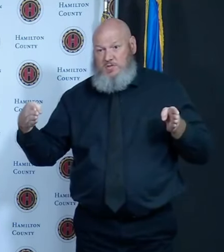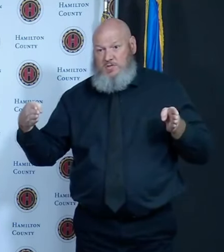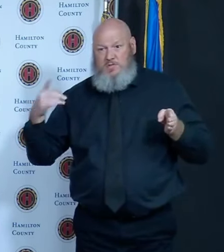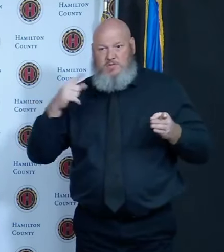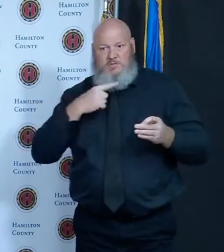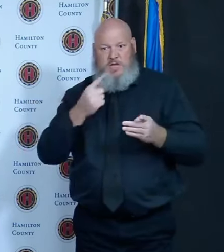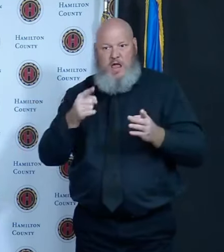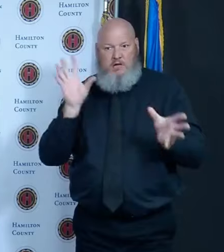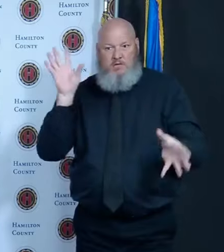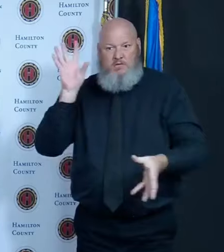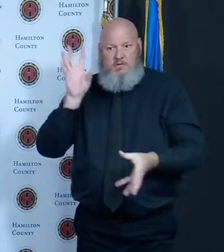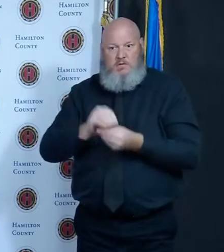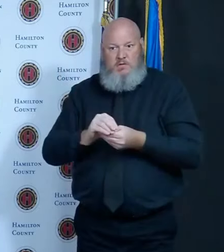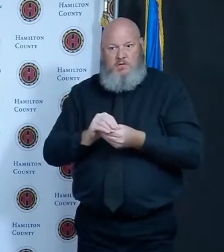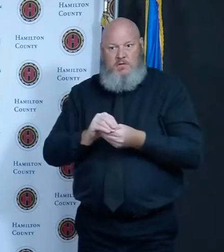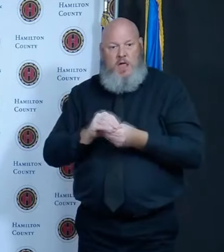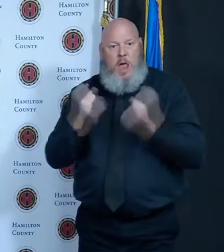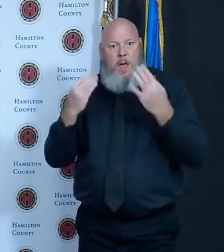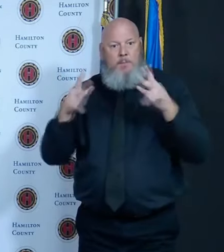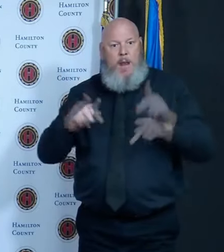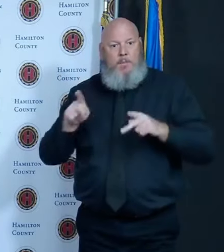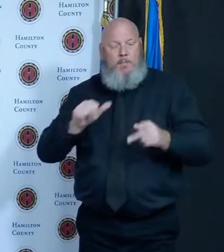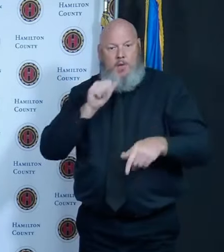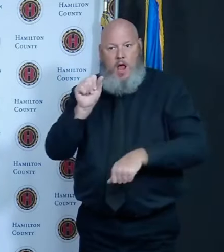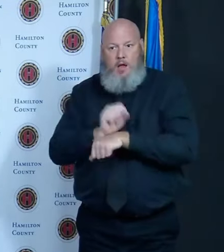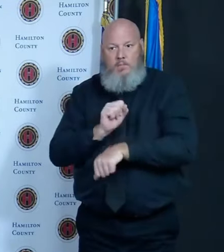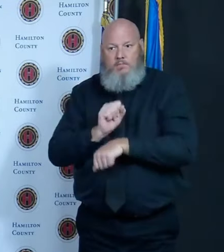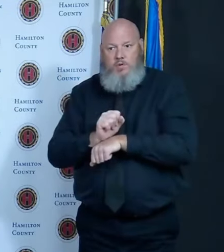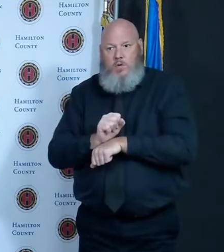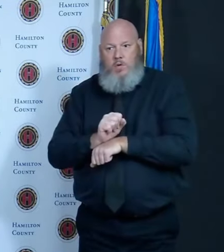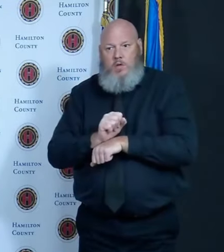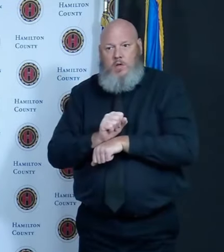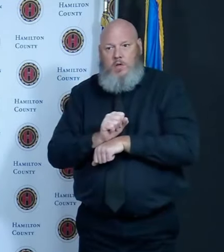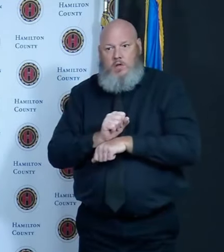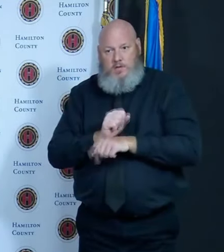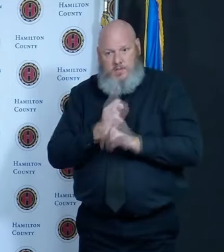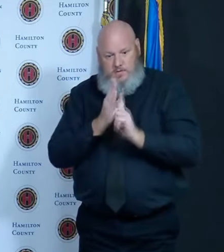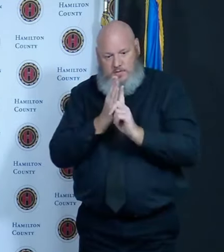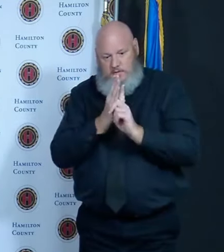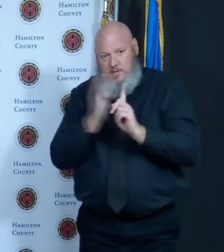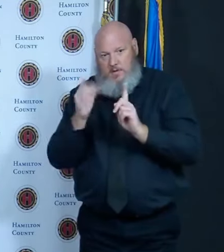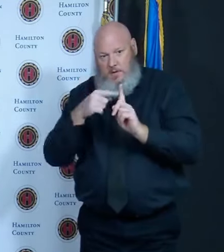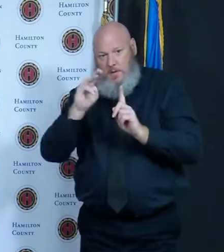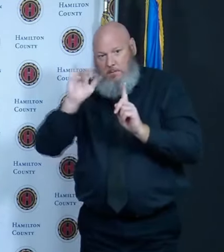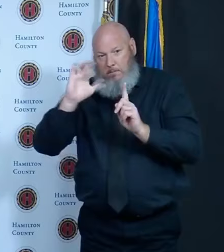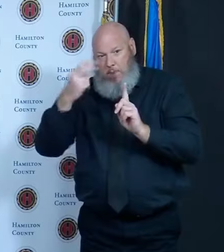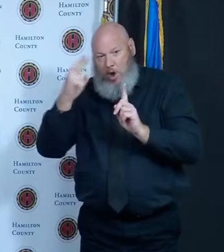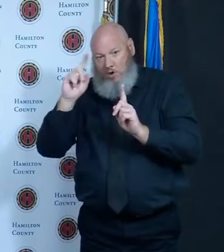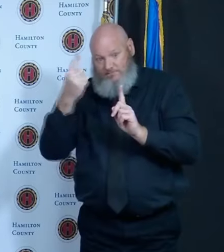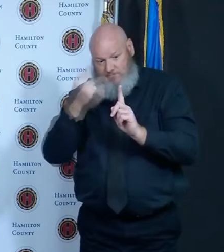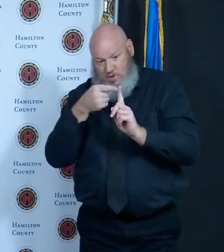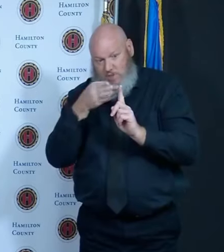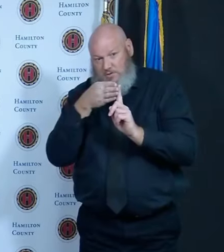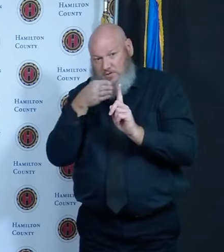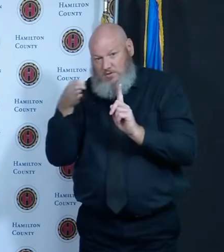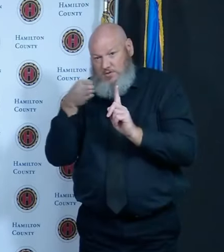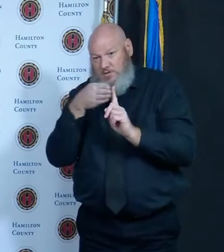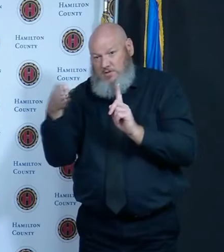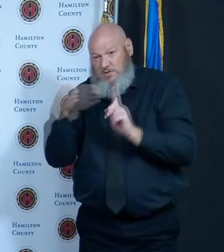three weeks following that so March 21 through that first week of April or so